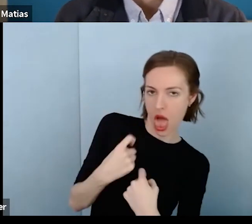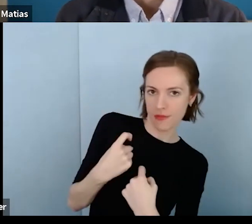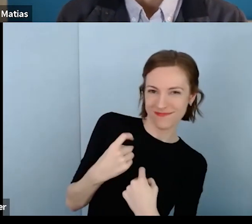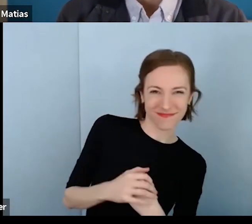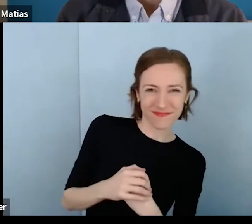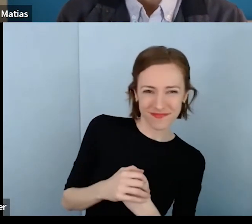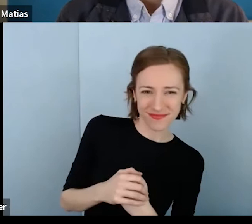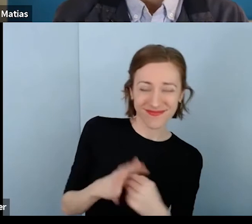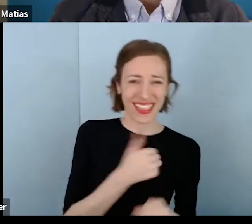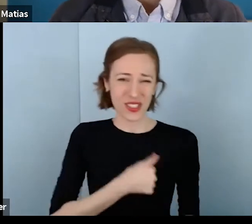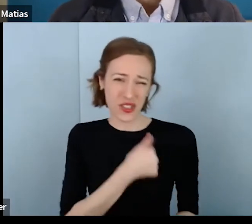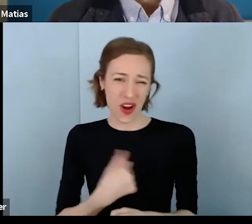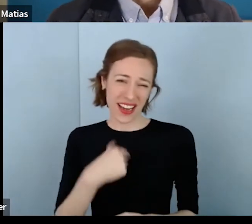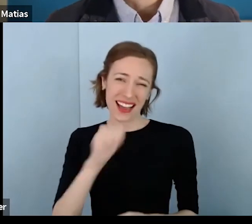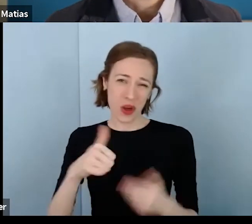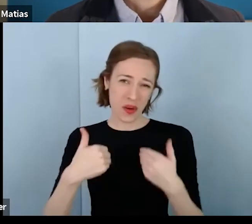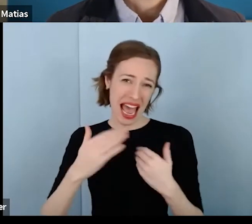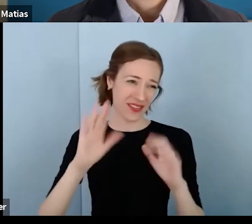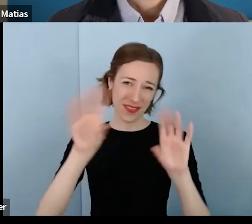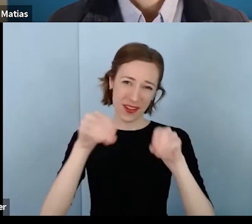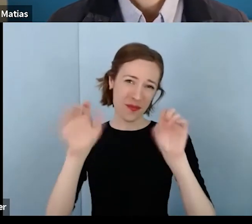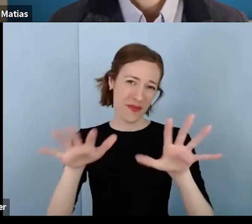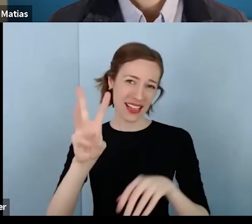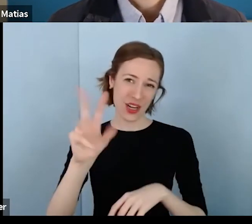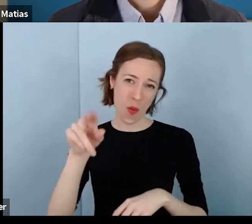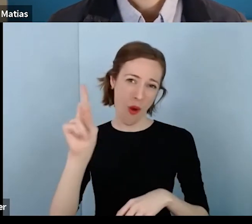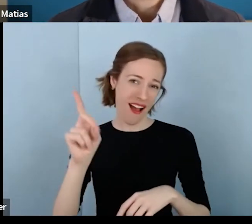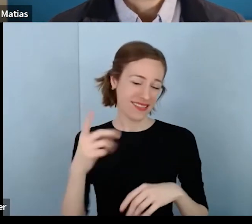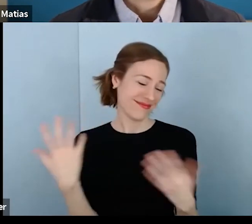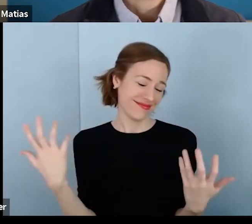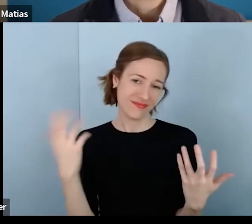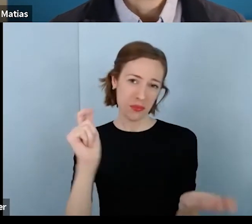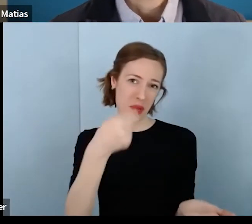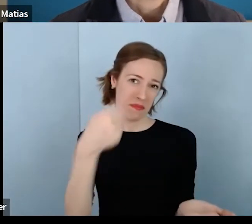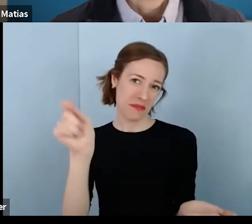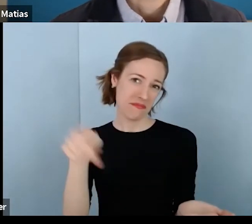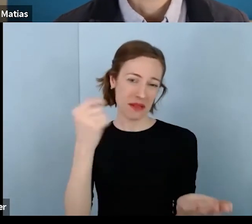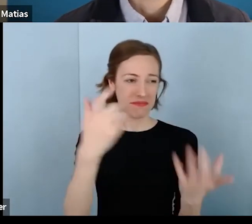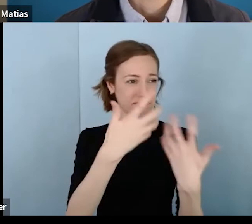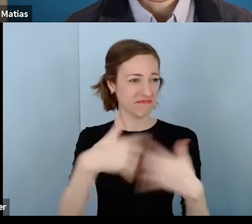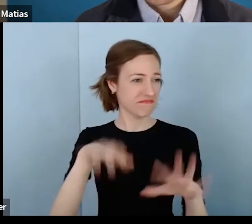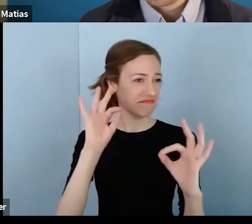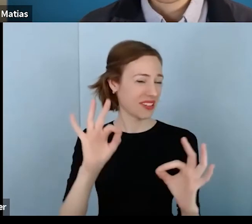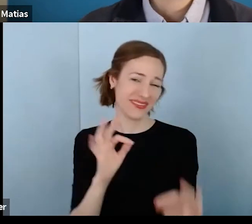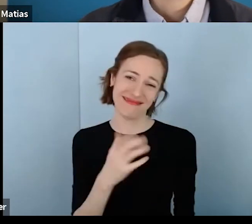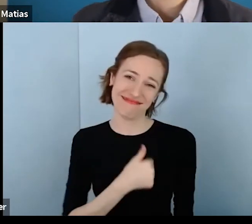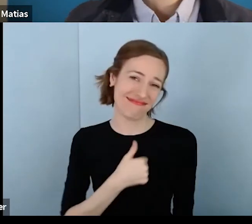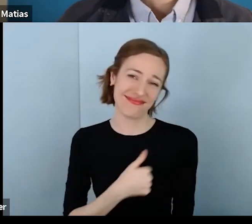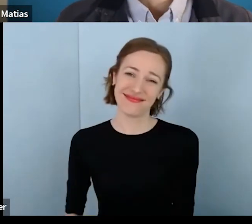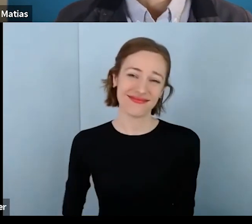The like magic wand to make those things work perfectly.